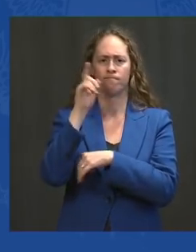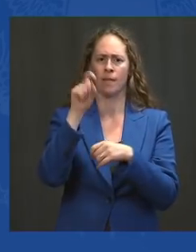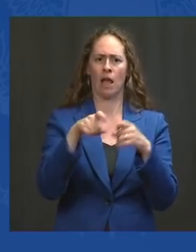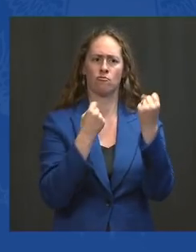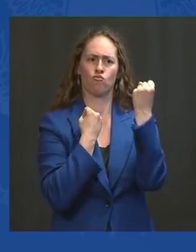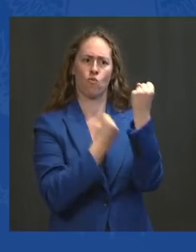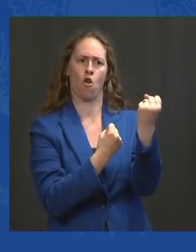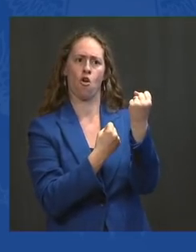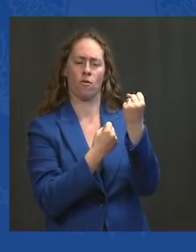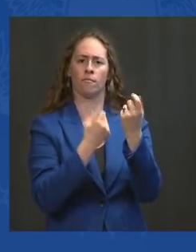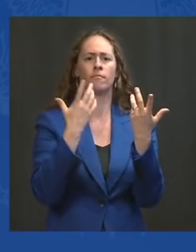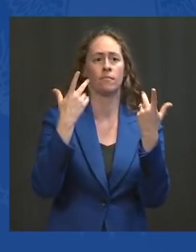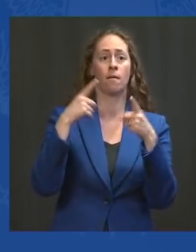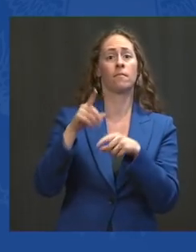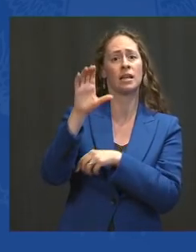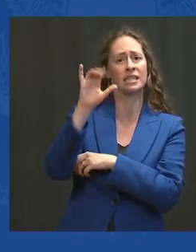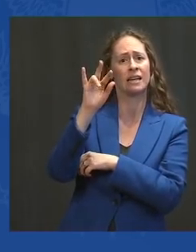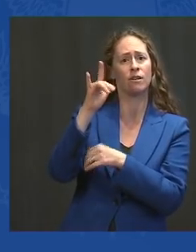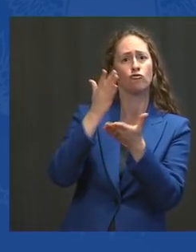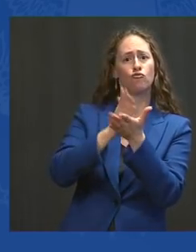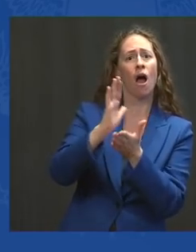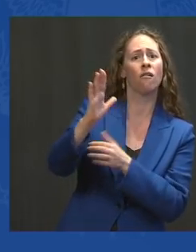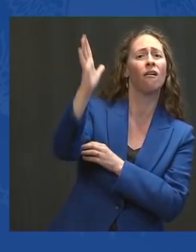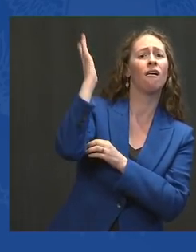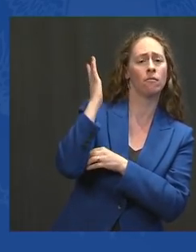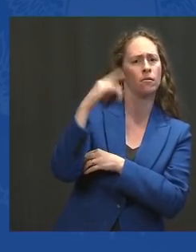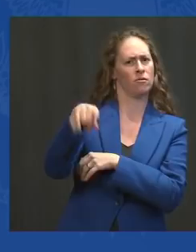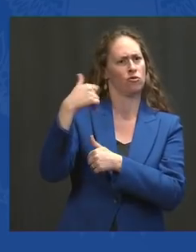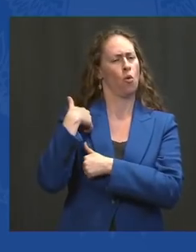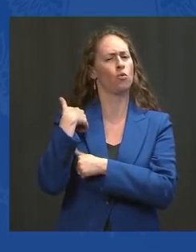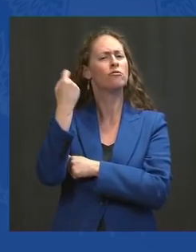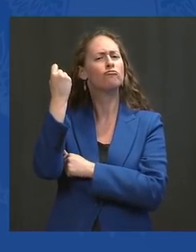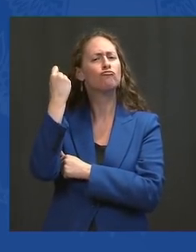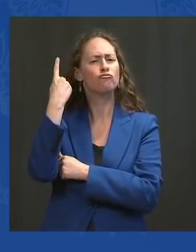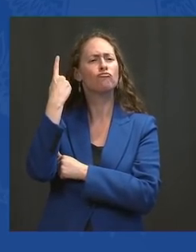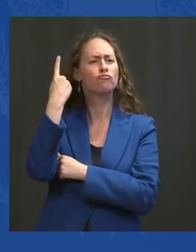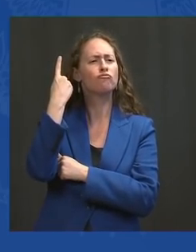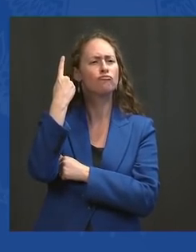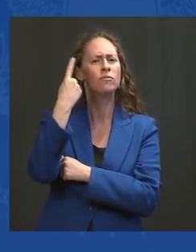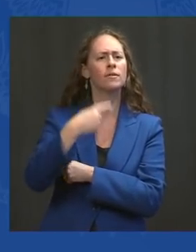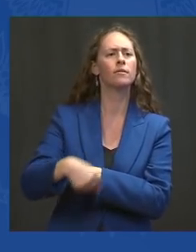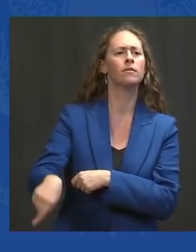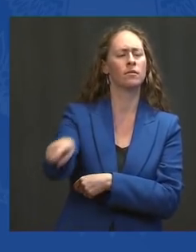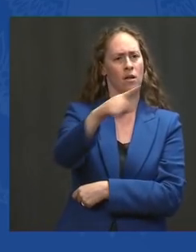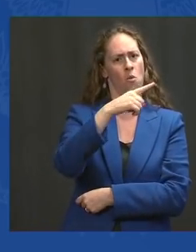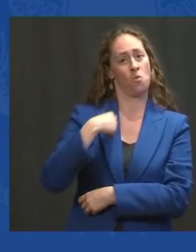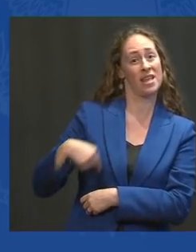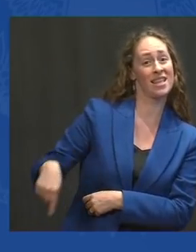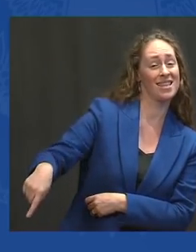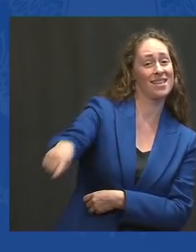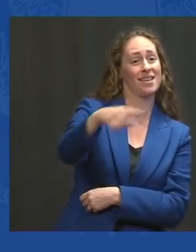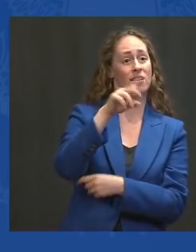Movement understood this. So must we. This isn't about Democrats and Republicans;